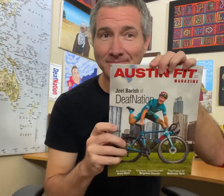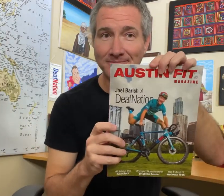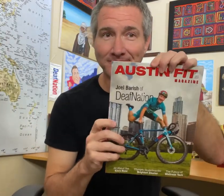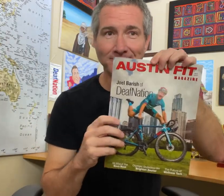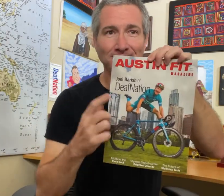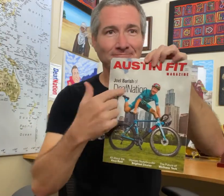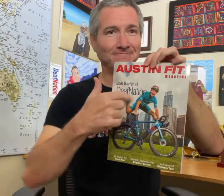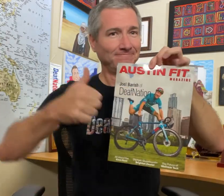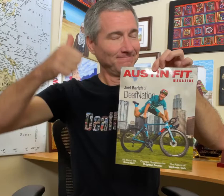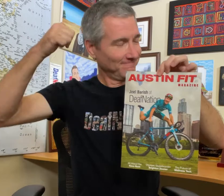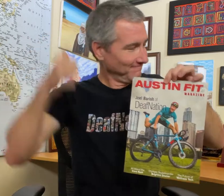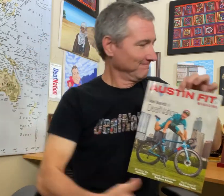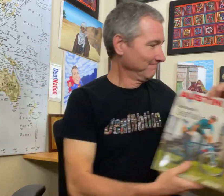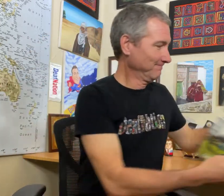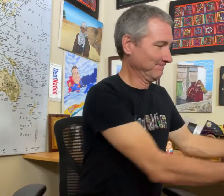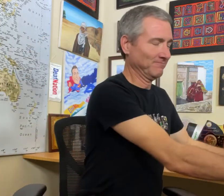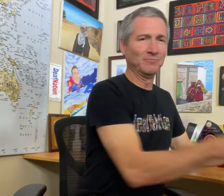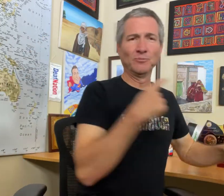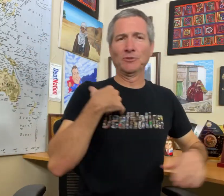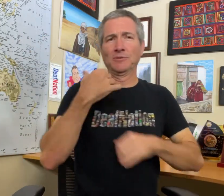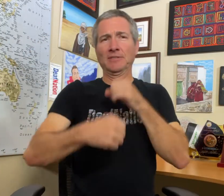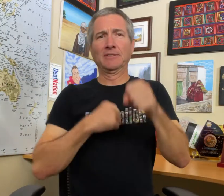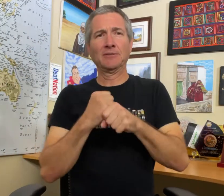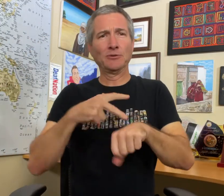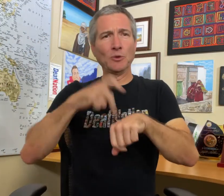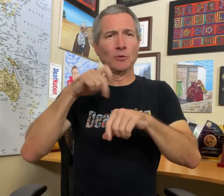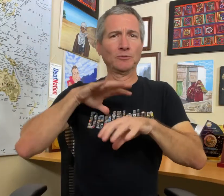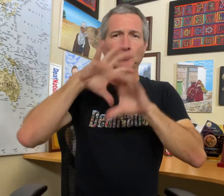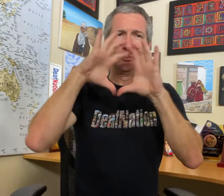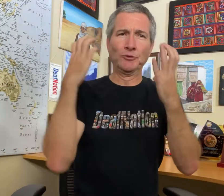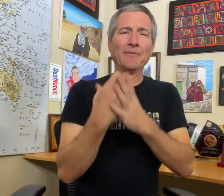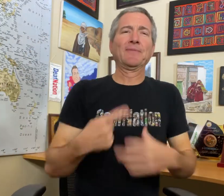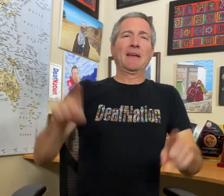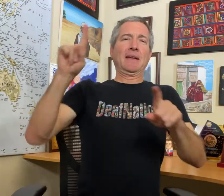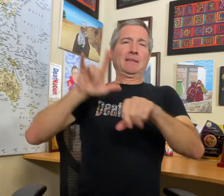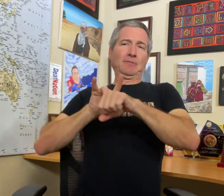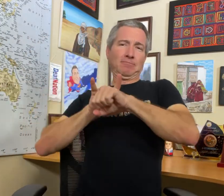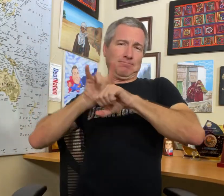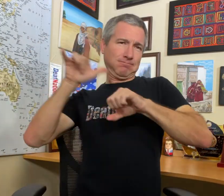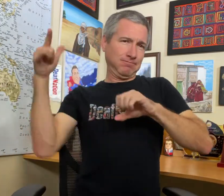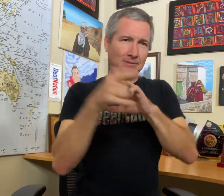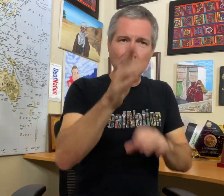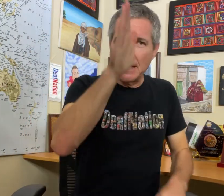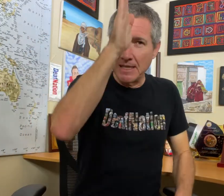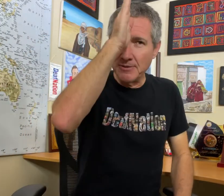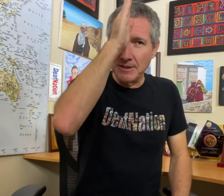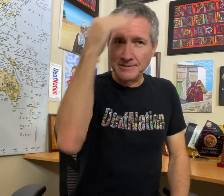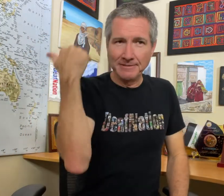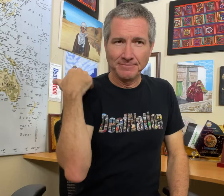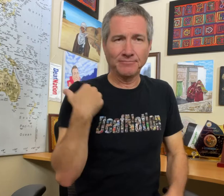It's one of my accomplishments in 2021. I finally traveled outside of the USA in 2021! Iraq!